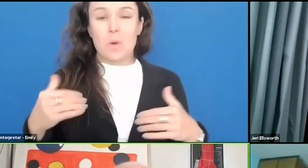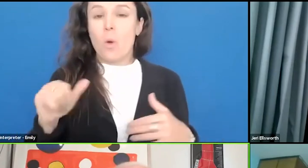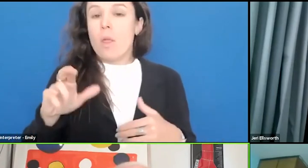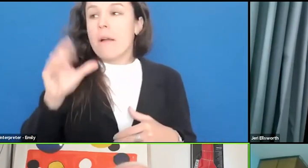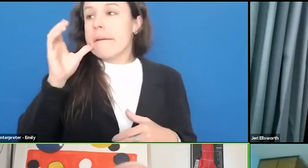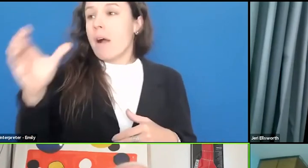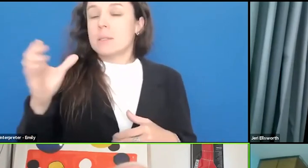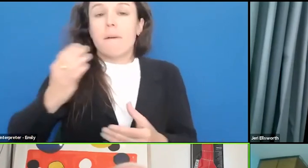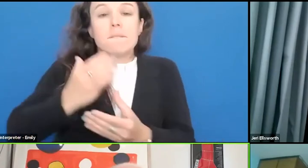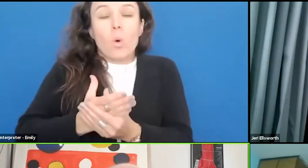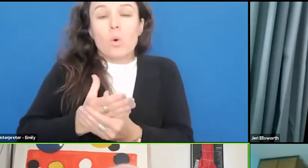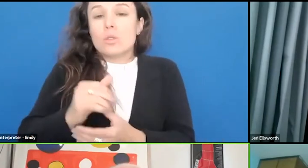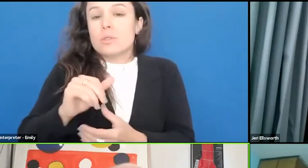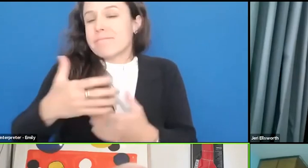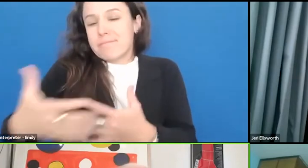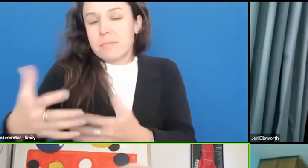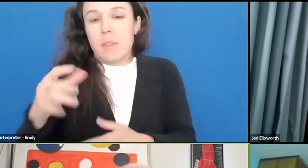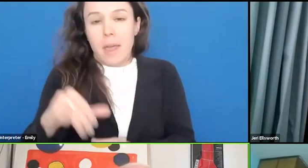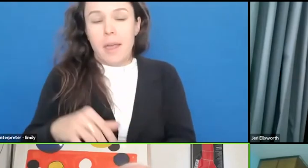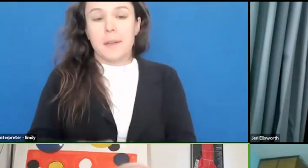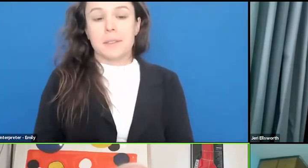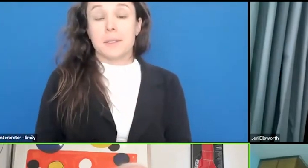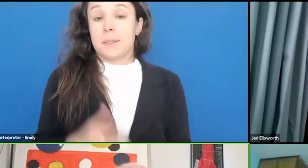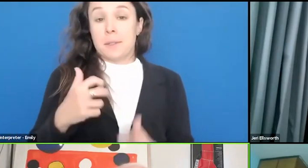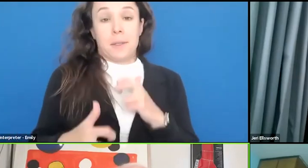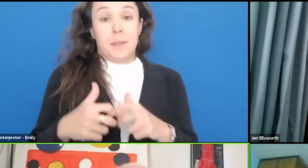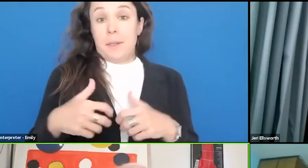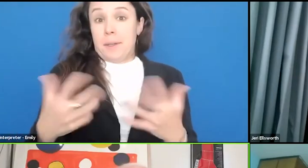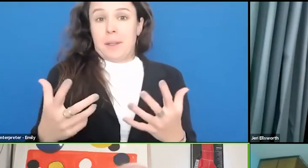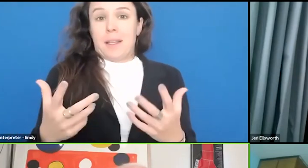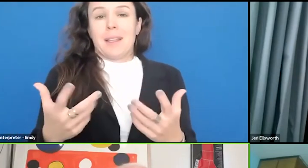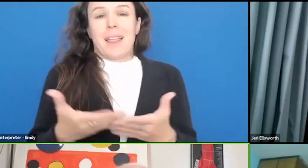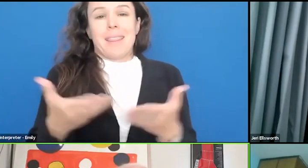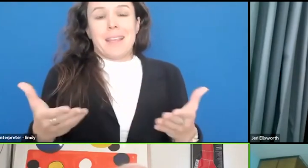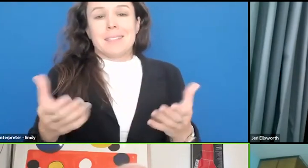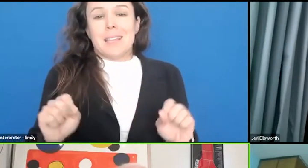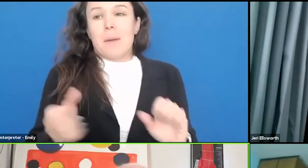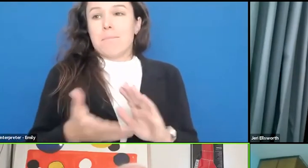or the concept of the rest of it, so the problem is things can become ubiquitous in a way that